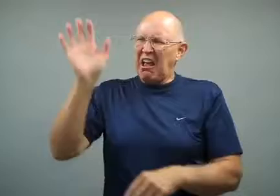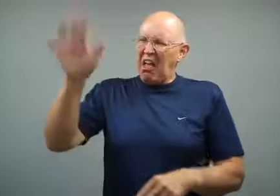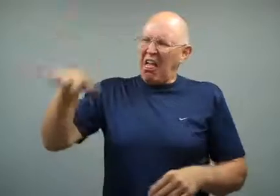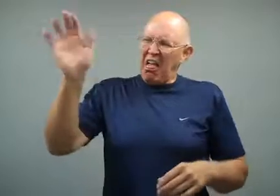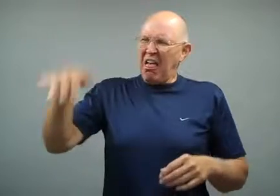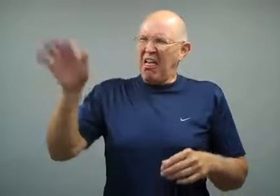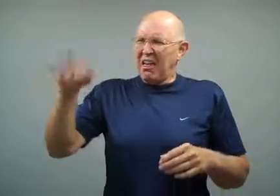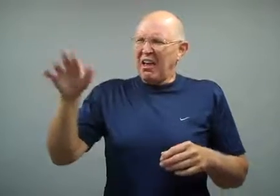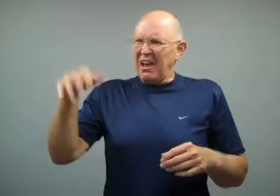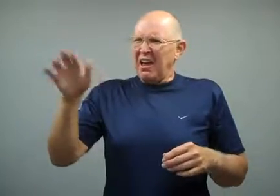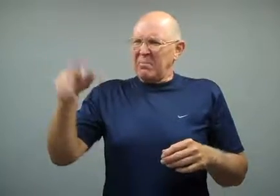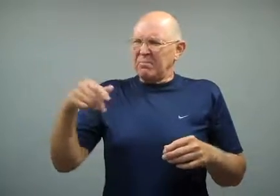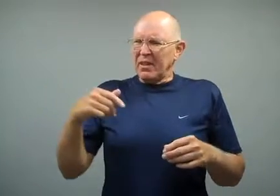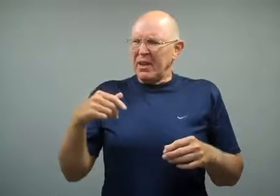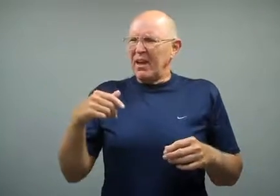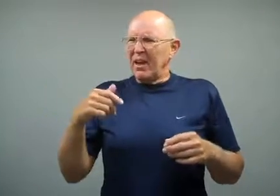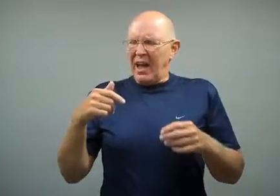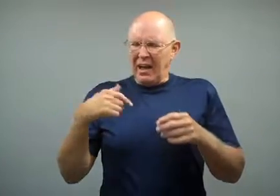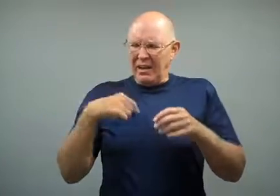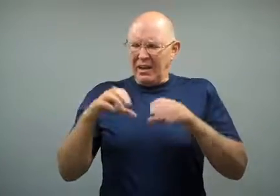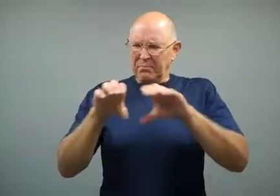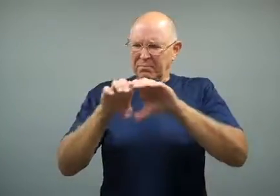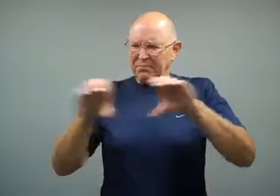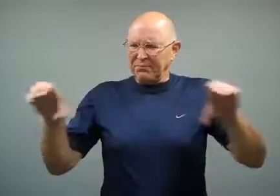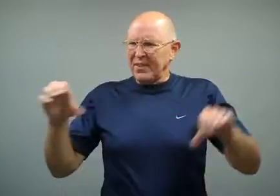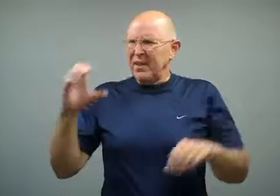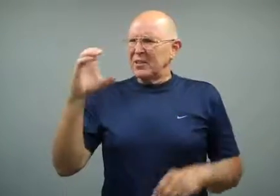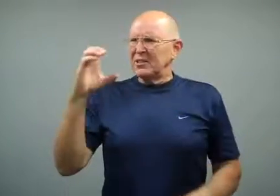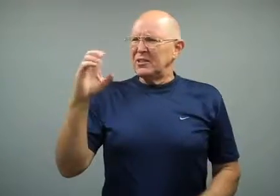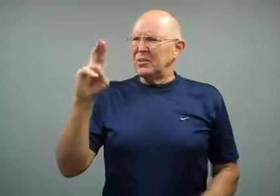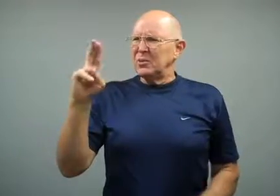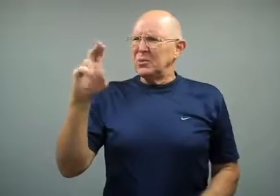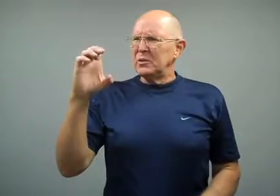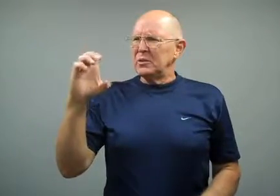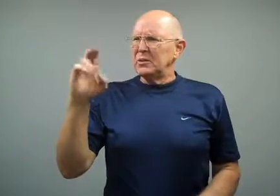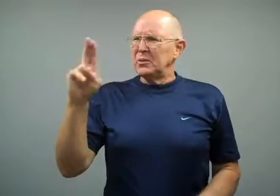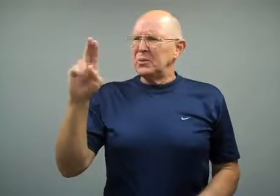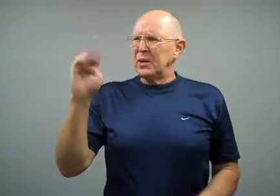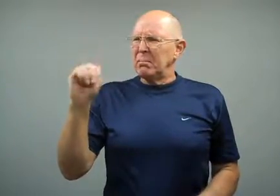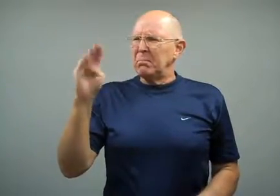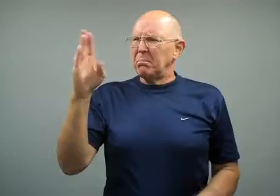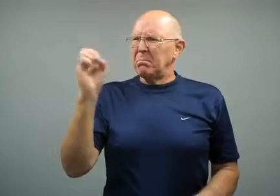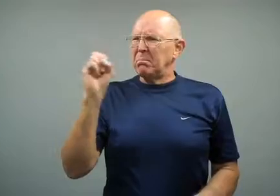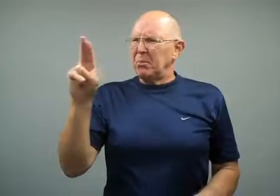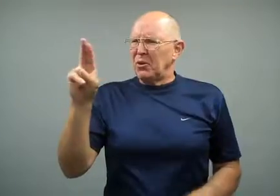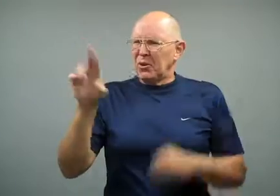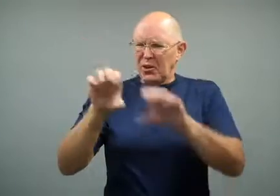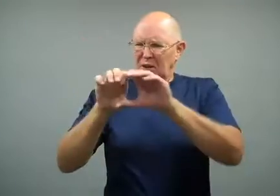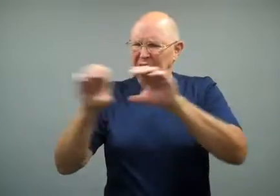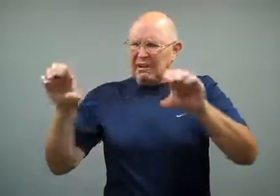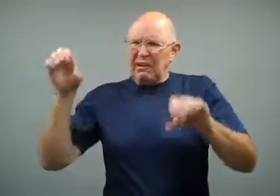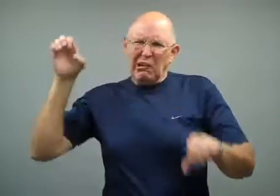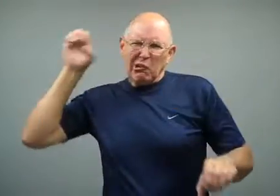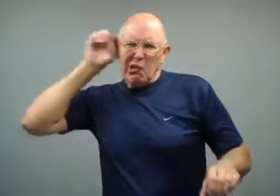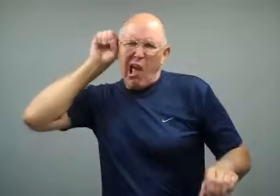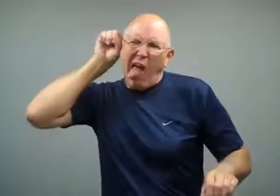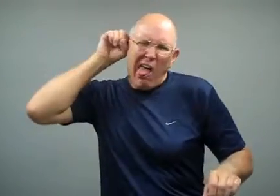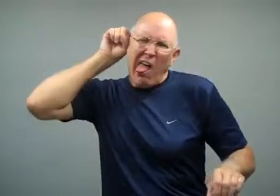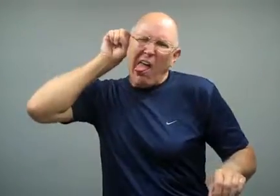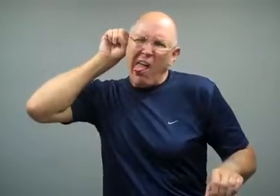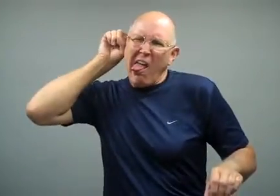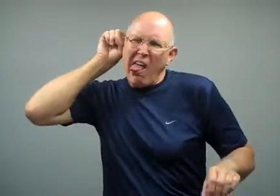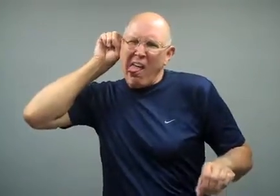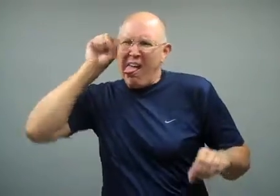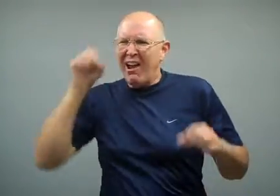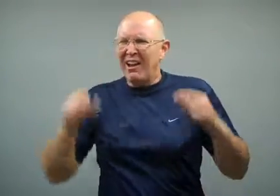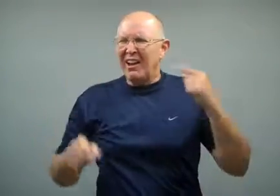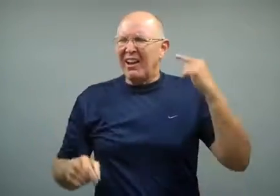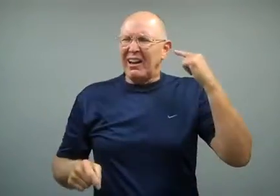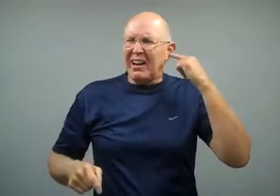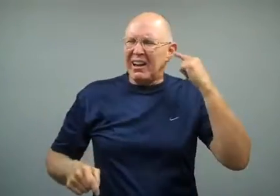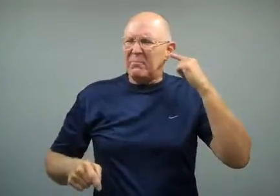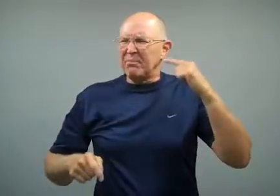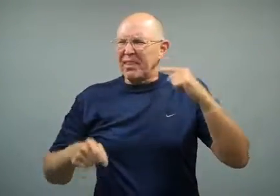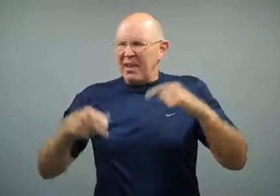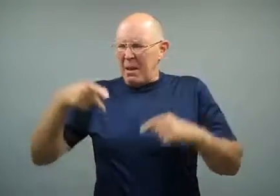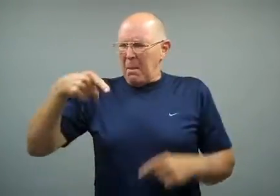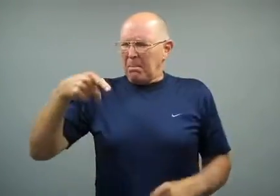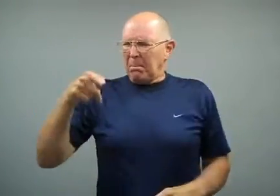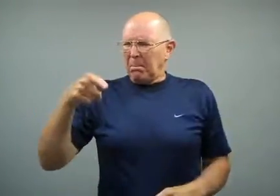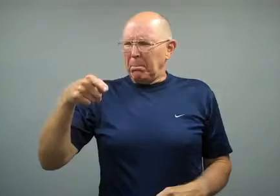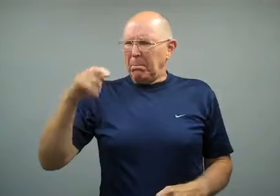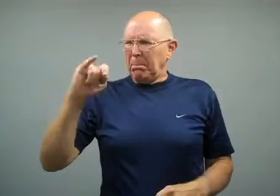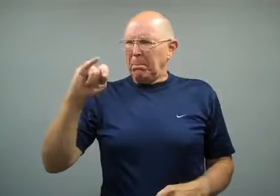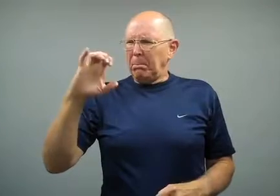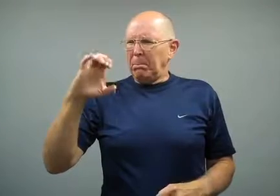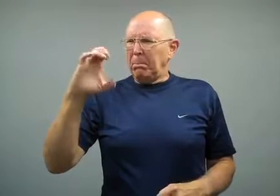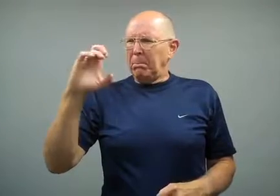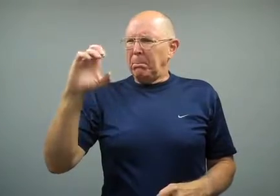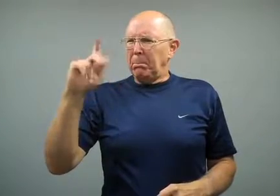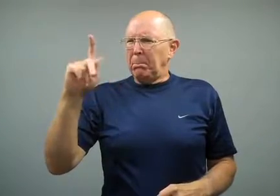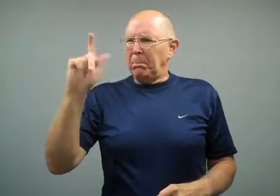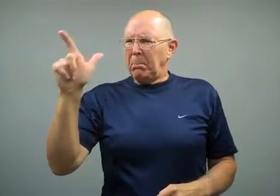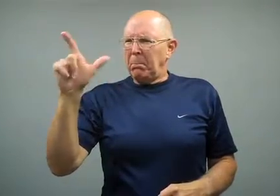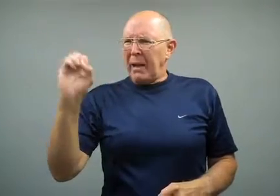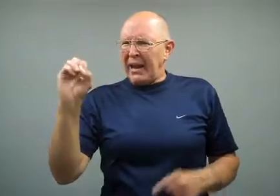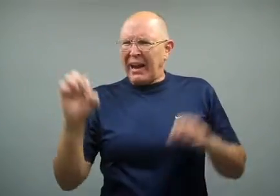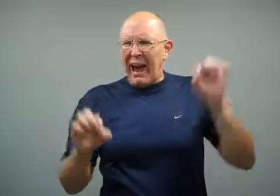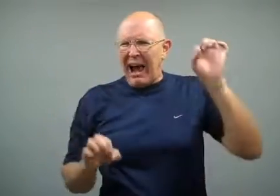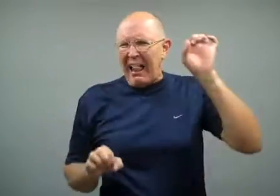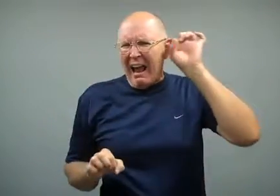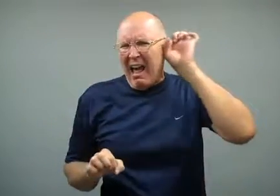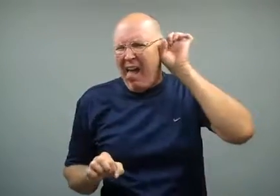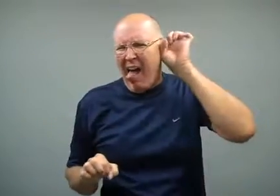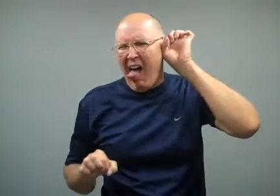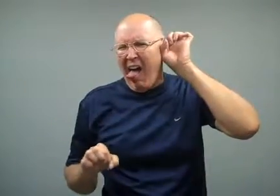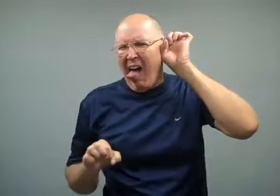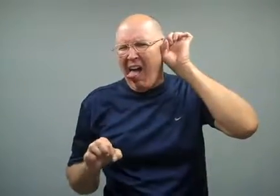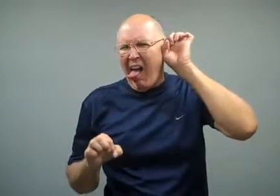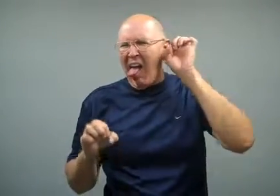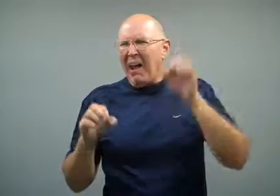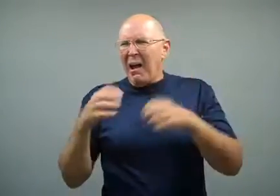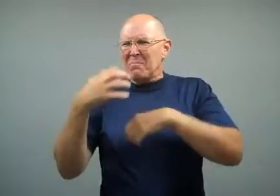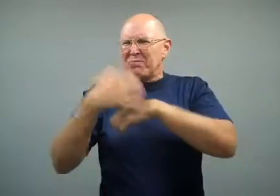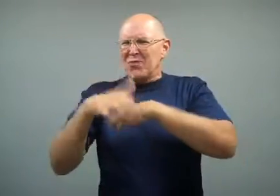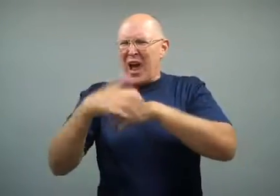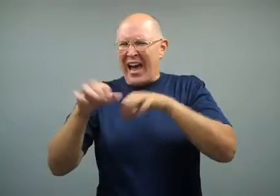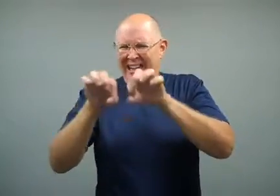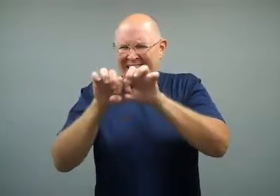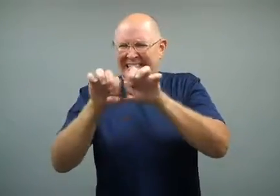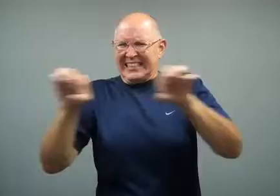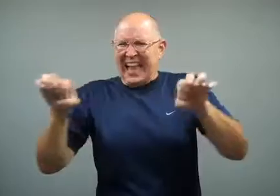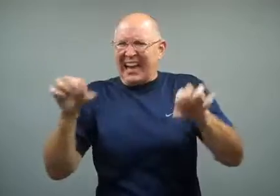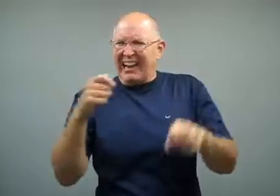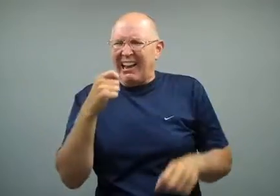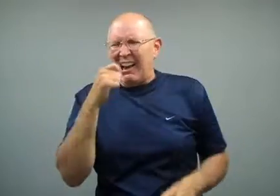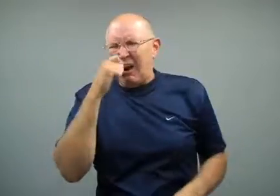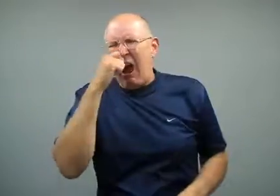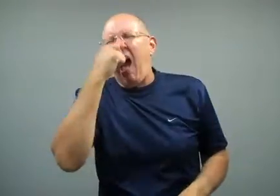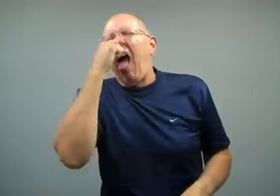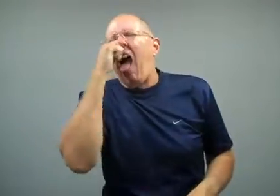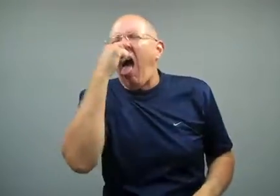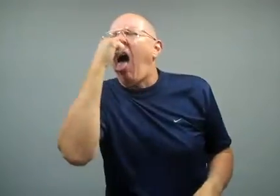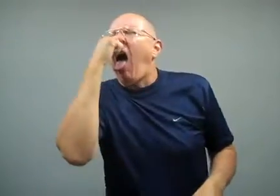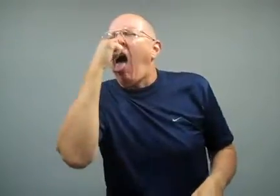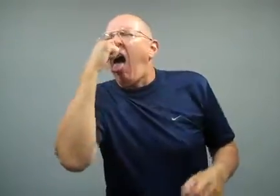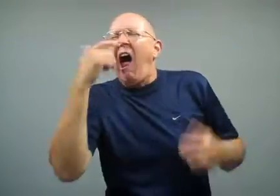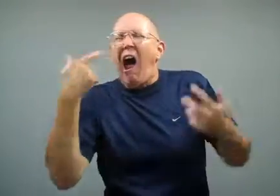He had a cucumber in one ear, a pickle in the other ear